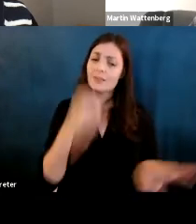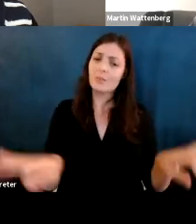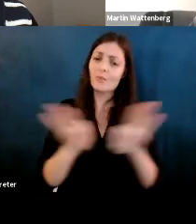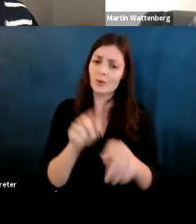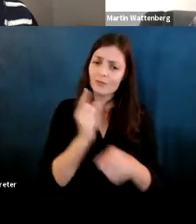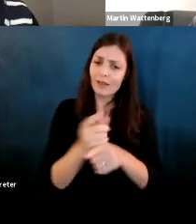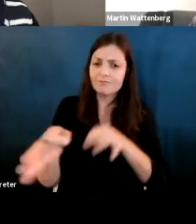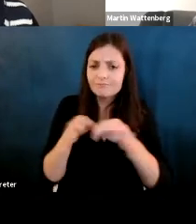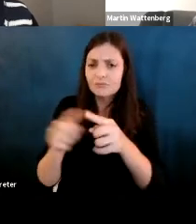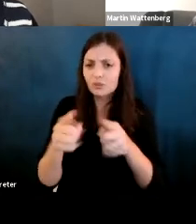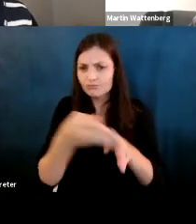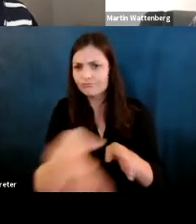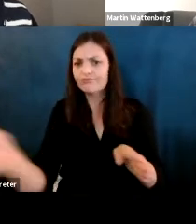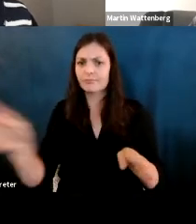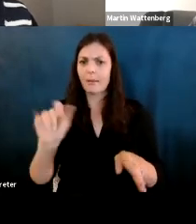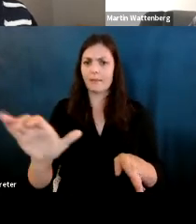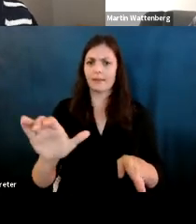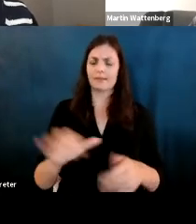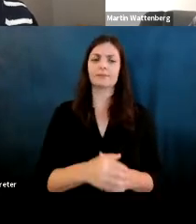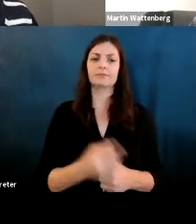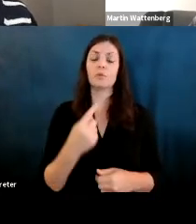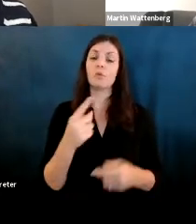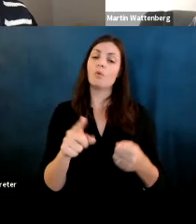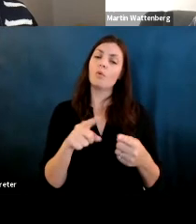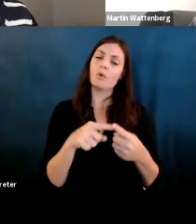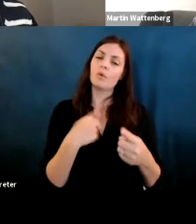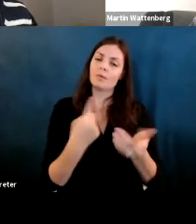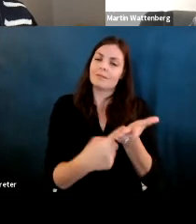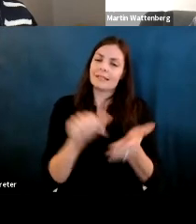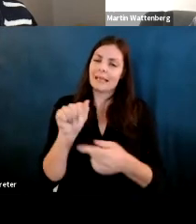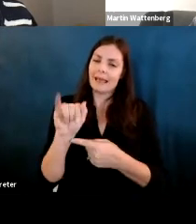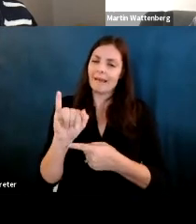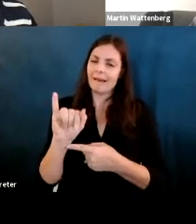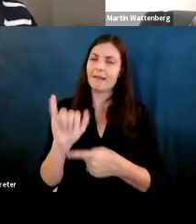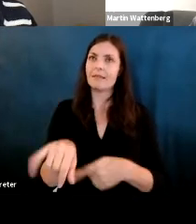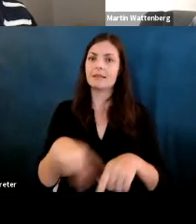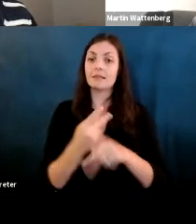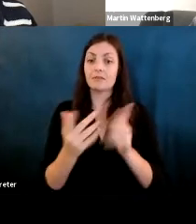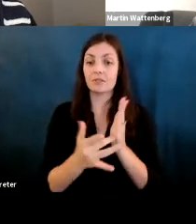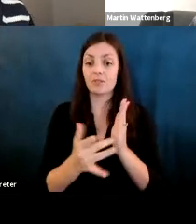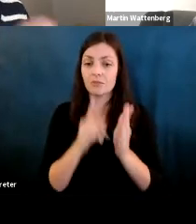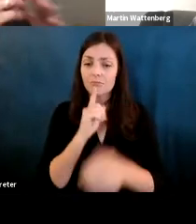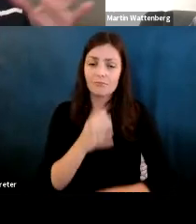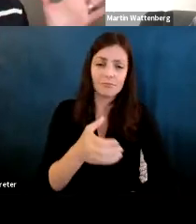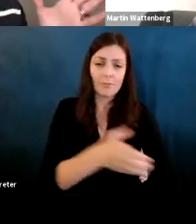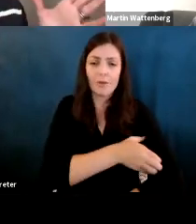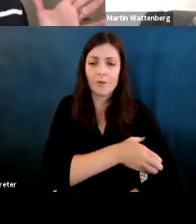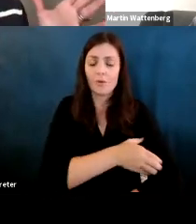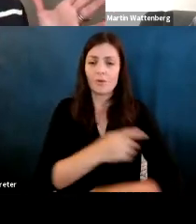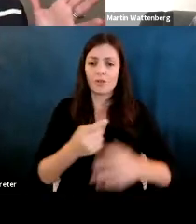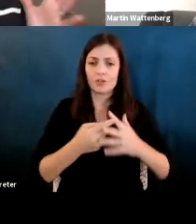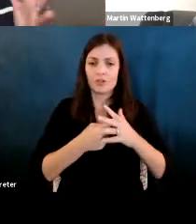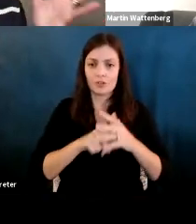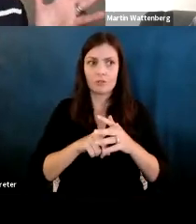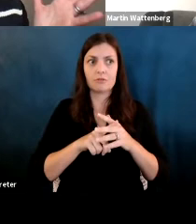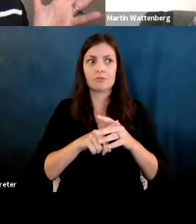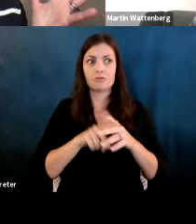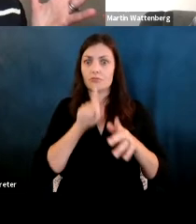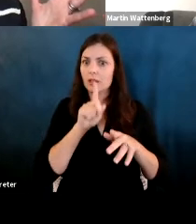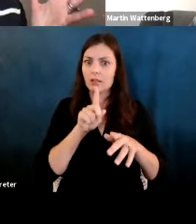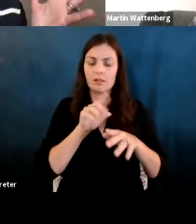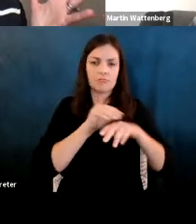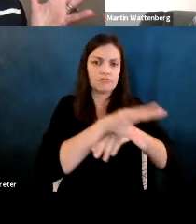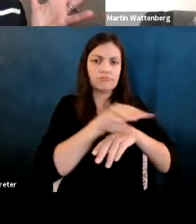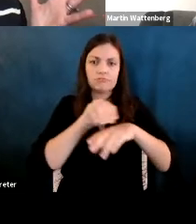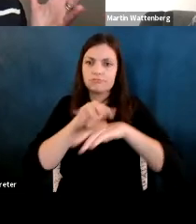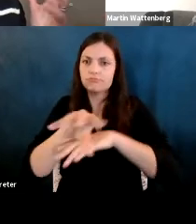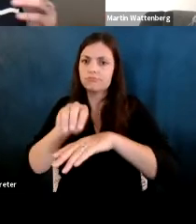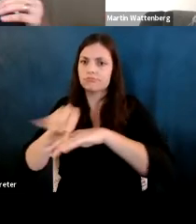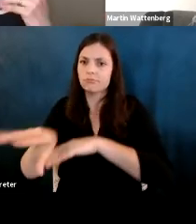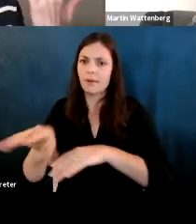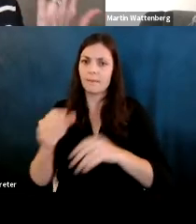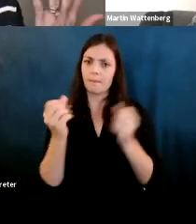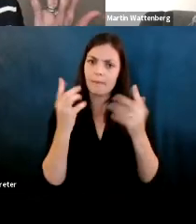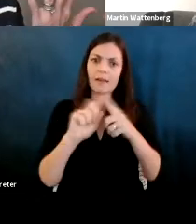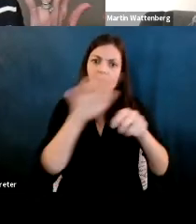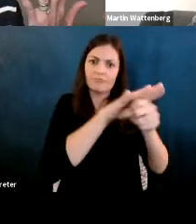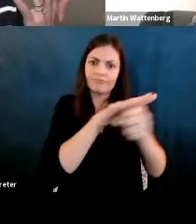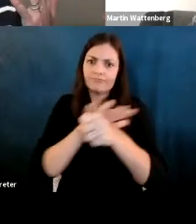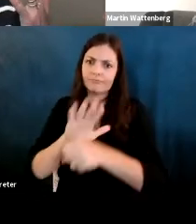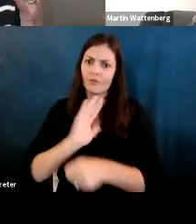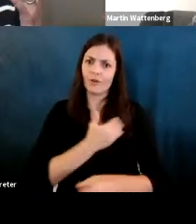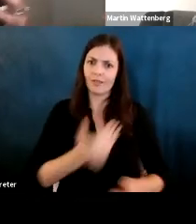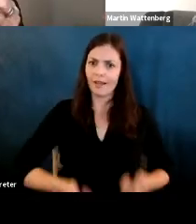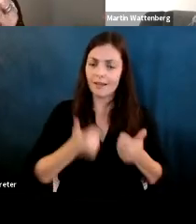Fernanda Viegas: When we when we're talking about Ai it's the kind of technology that's powerful enough that it starts to pervade many different aspects of our lives, and so we really feel like, even though it can be.